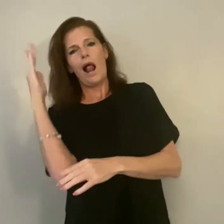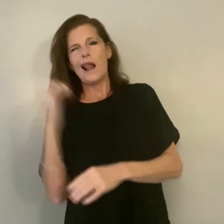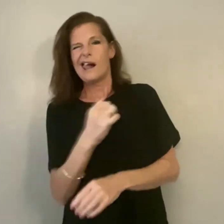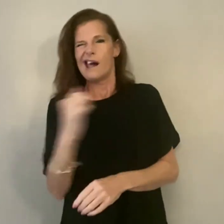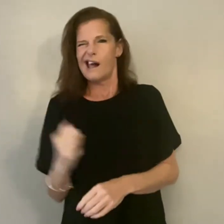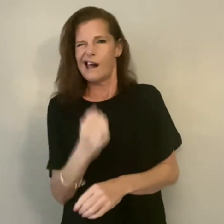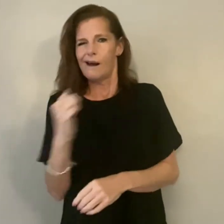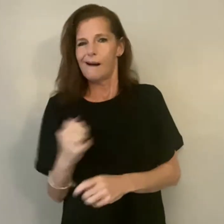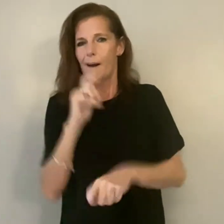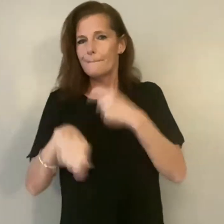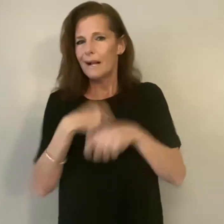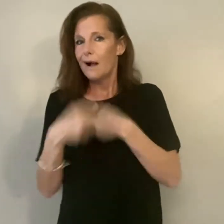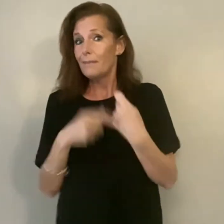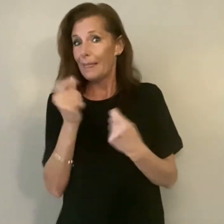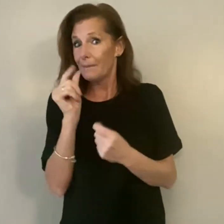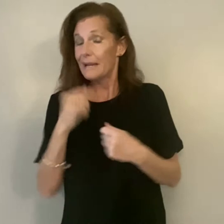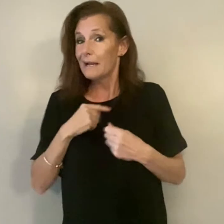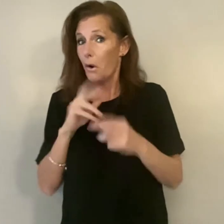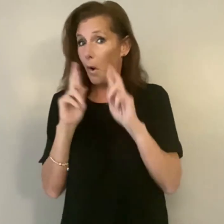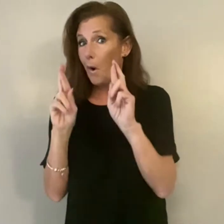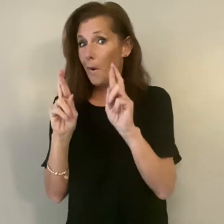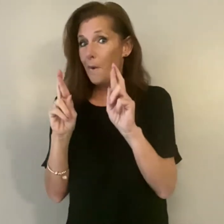and he's gonna upset the apple cart a little bit I hope.